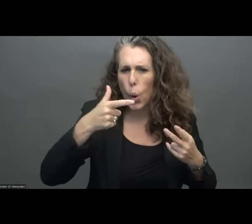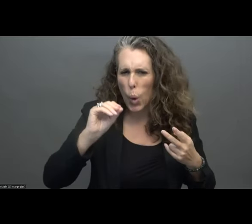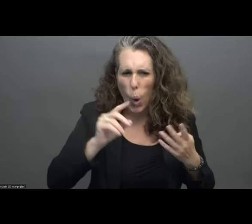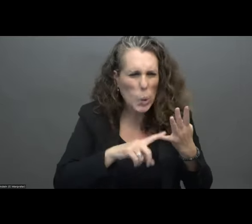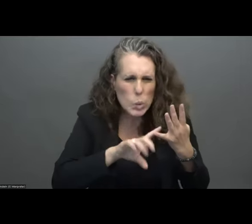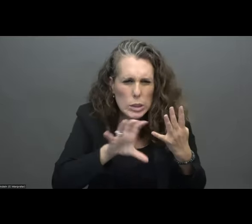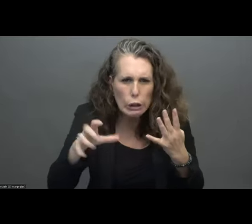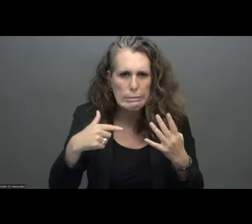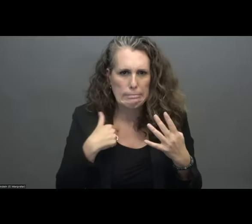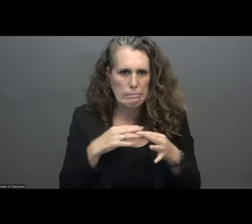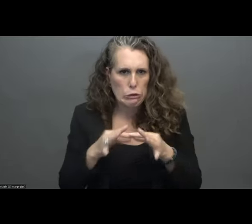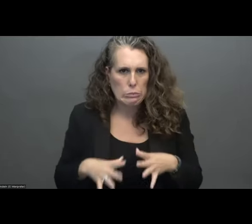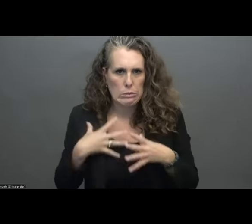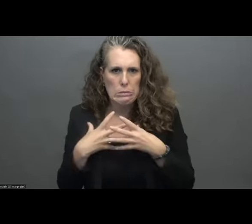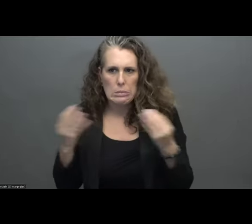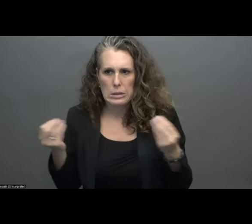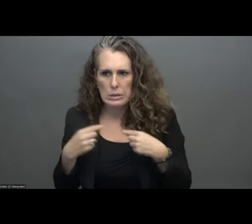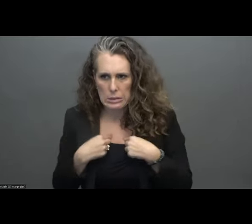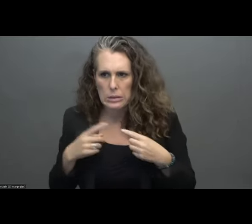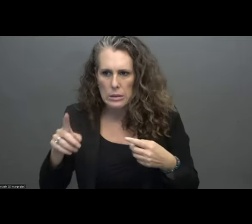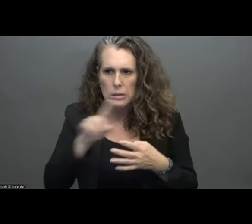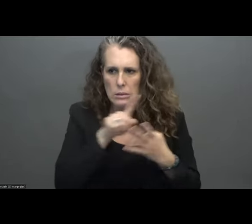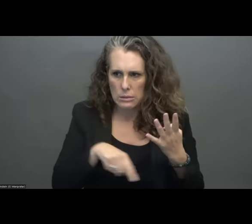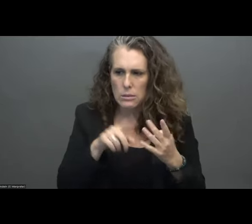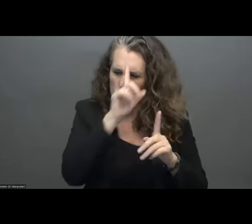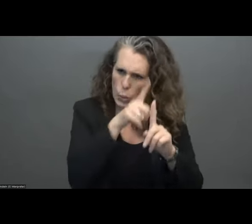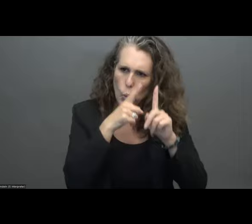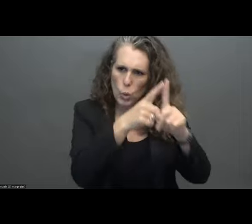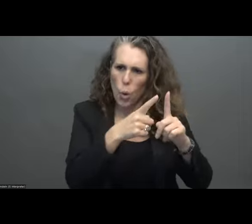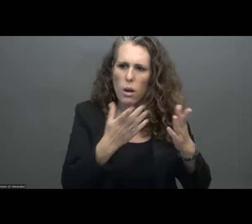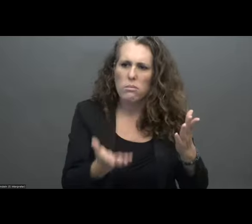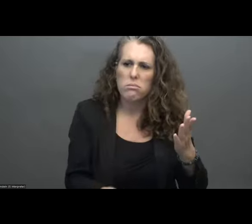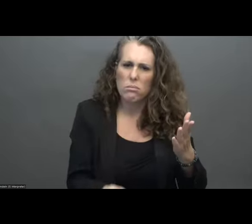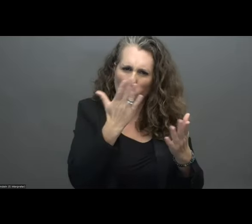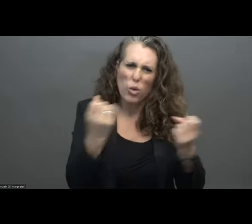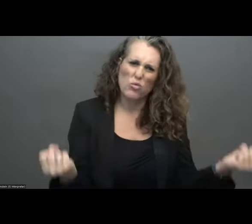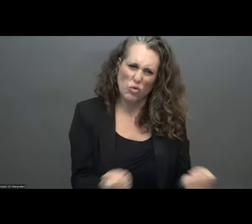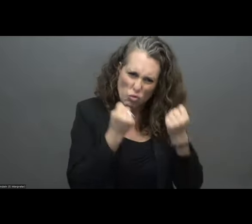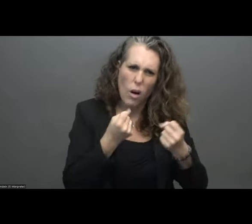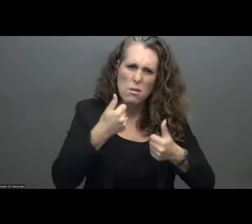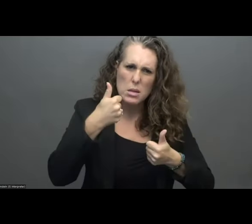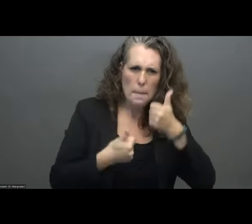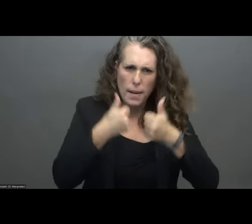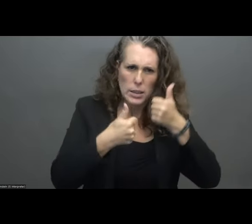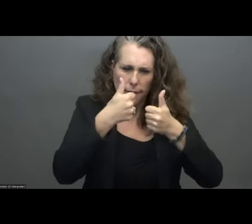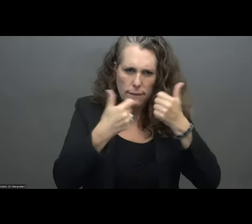unpleasant Amanda Marcia cast has to be a National Executive. 16:07:10 Hello, mommy I'm classical concert, it